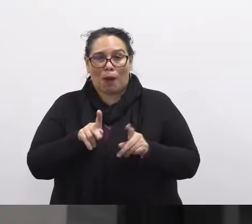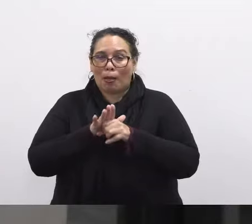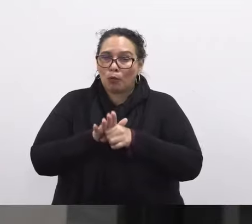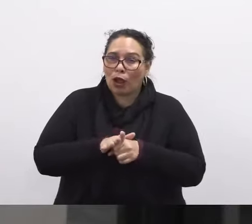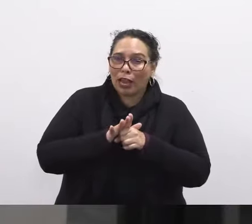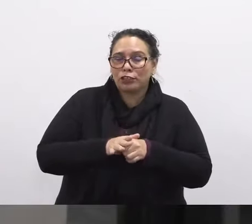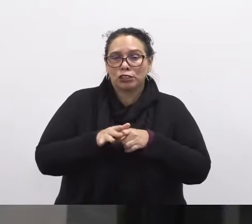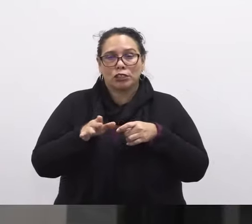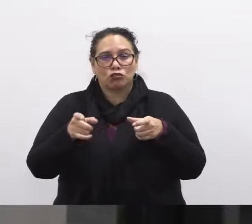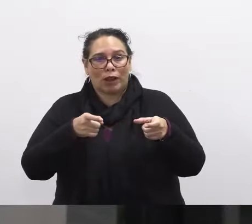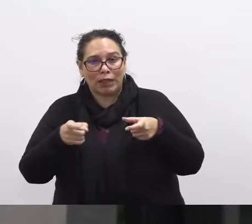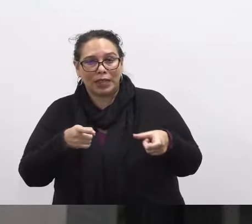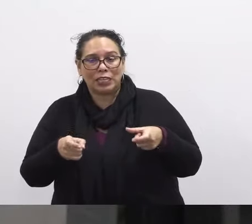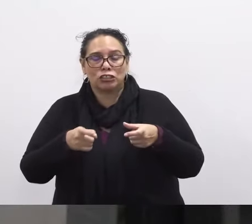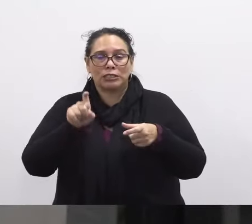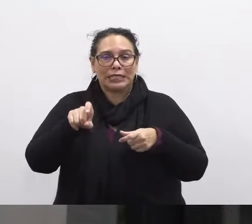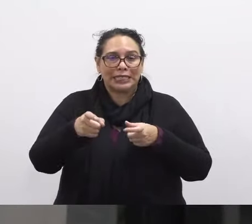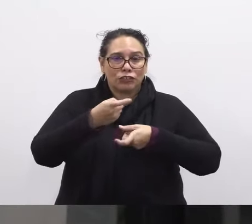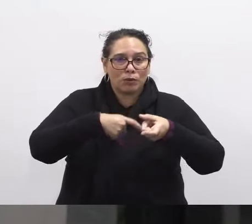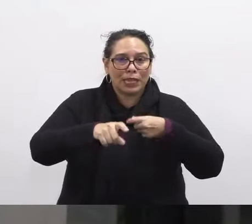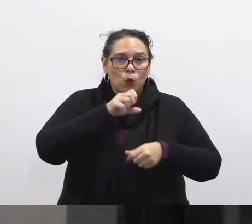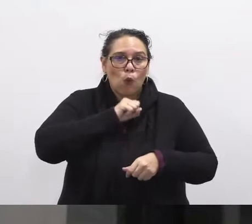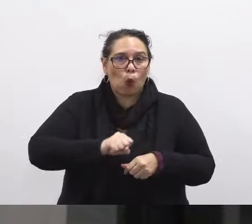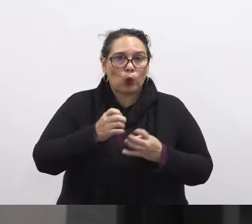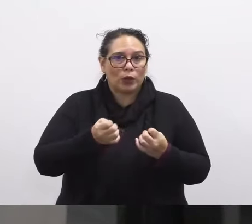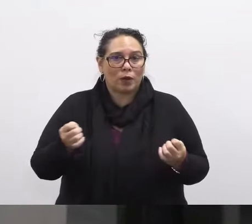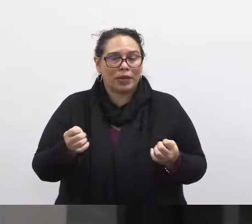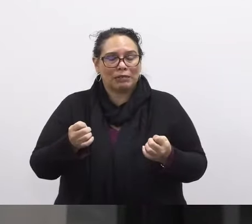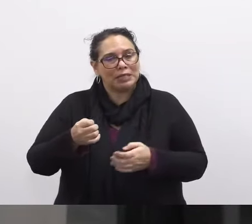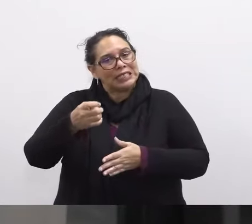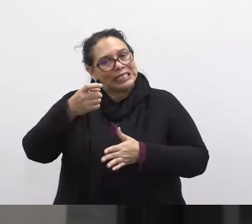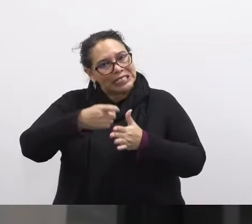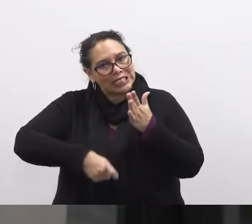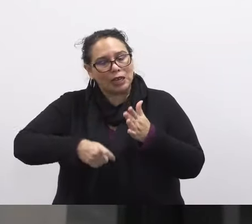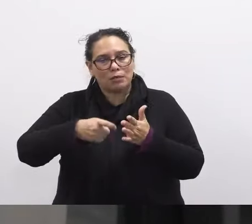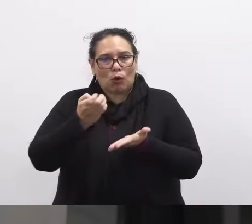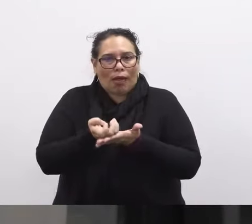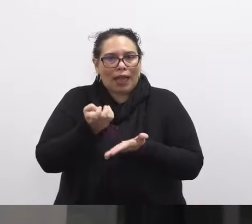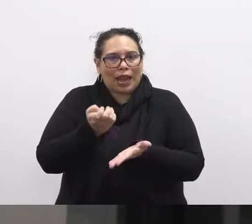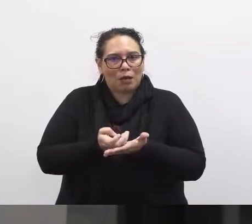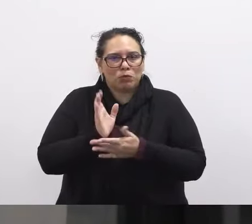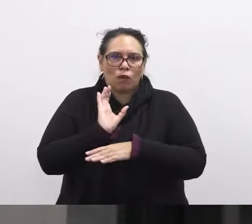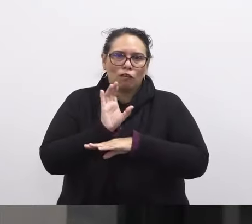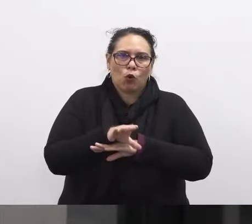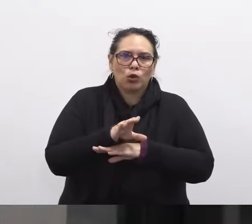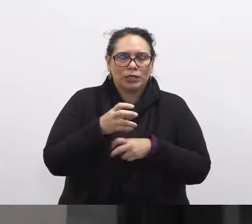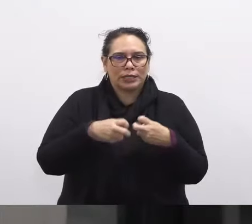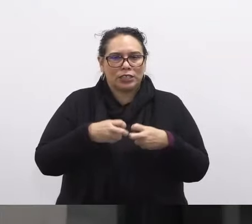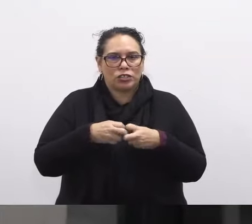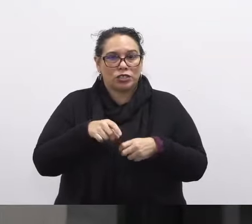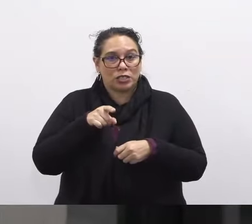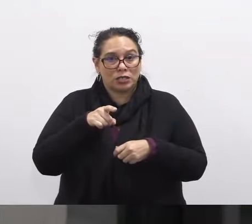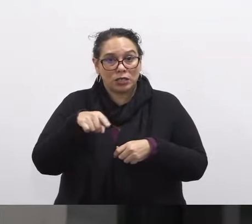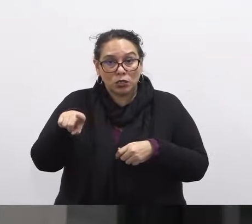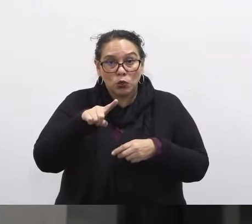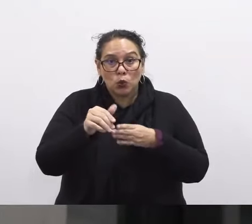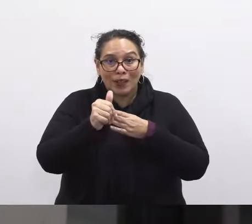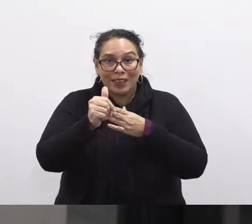the need to replace old equipment and simple economics will force the issue. As leaders, it is your job to plan for the future.